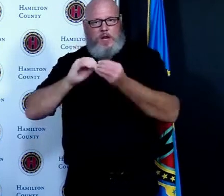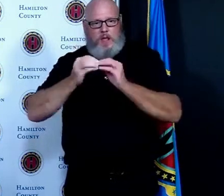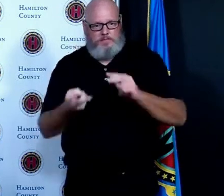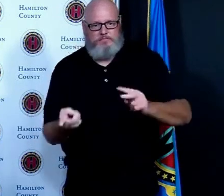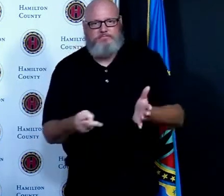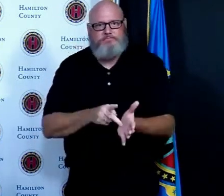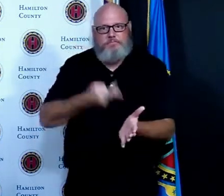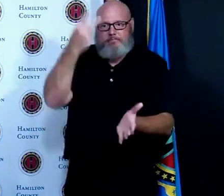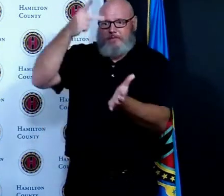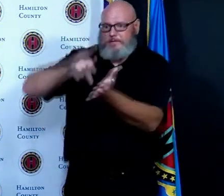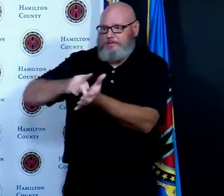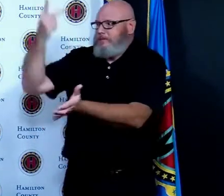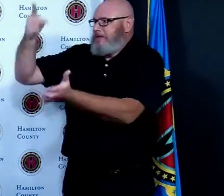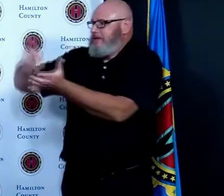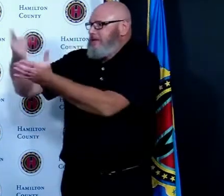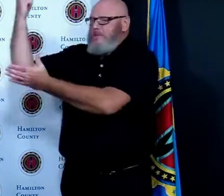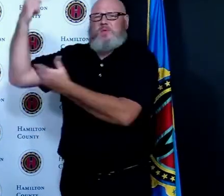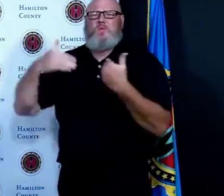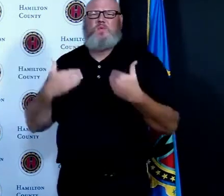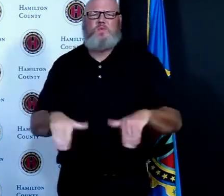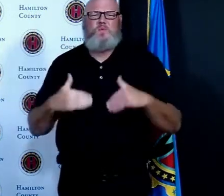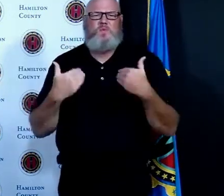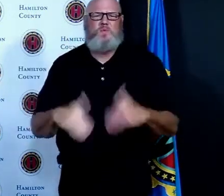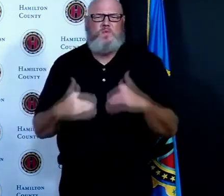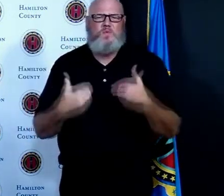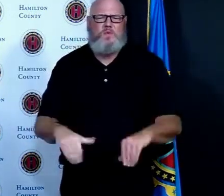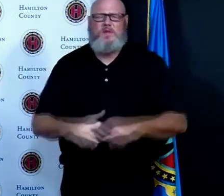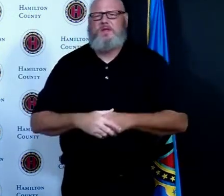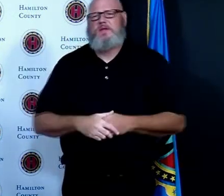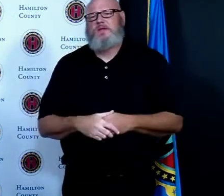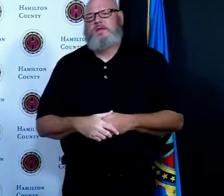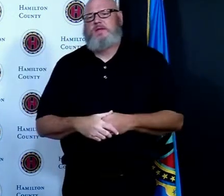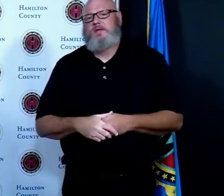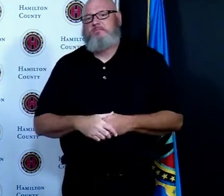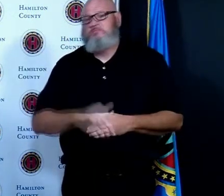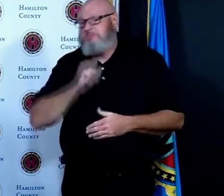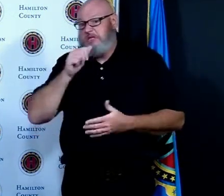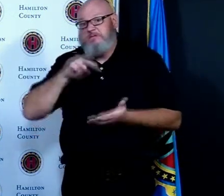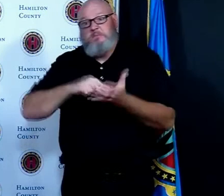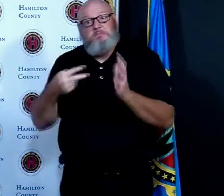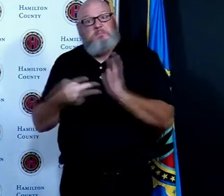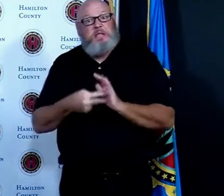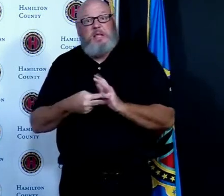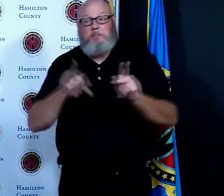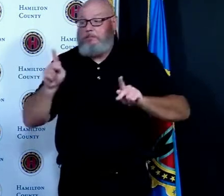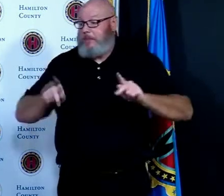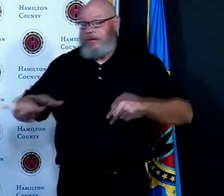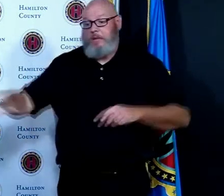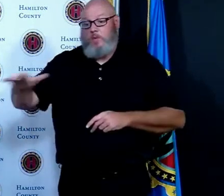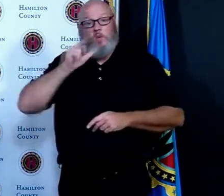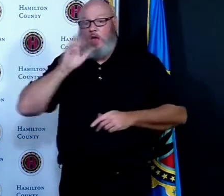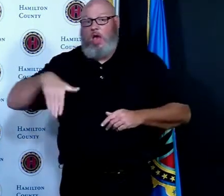of testing more or finding asymptomatics these are translating into more hospitalizations and in fact